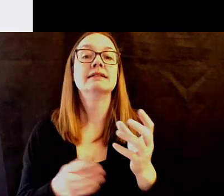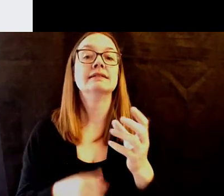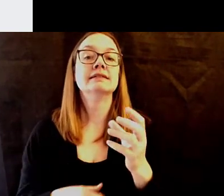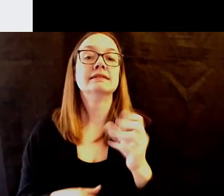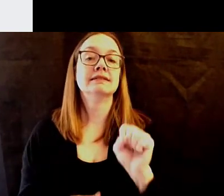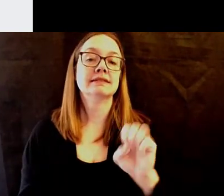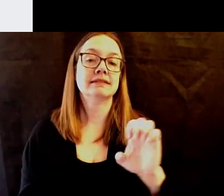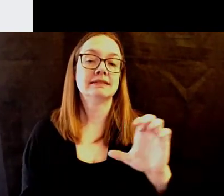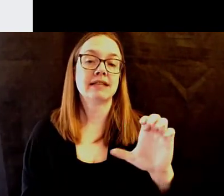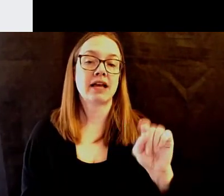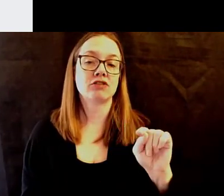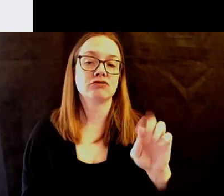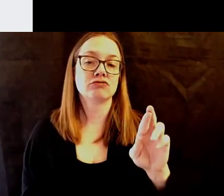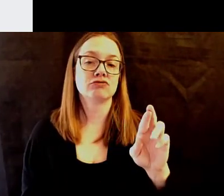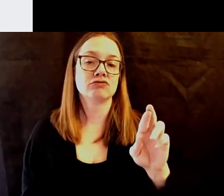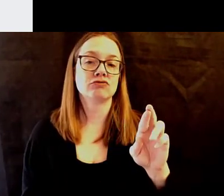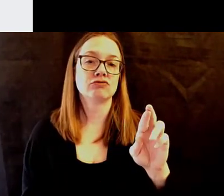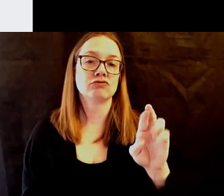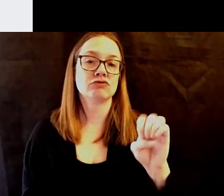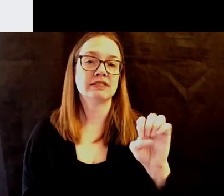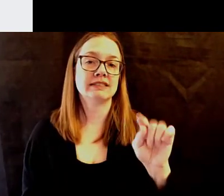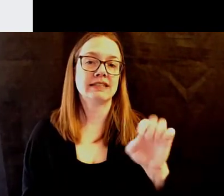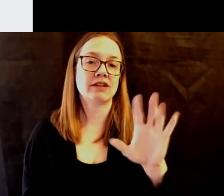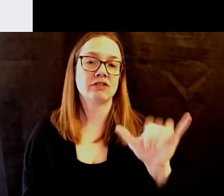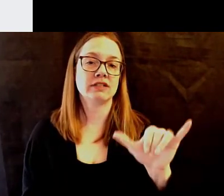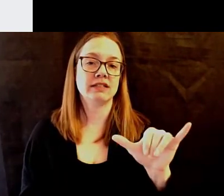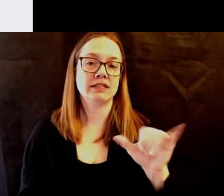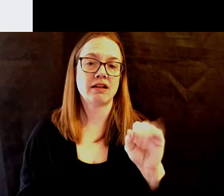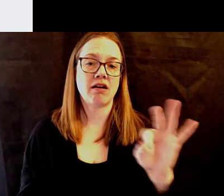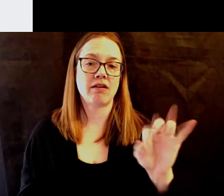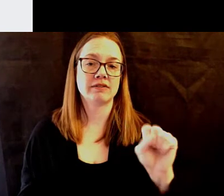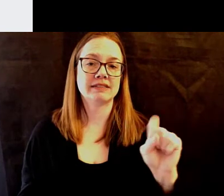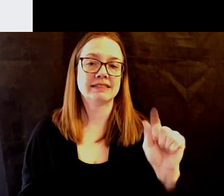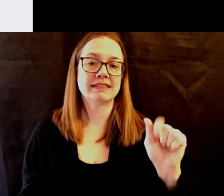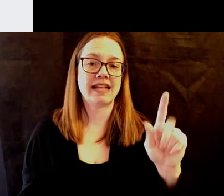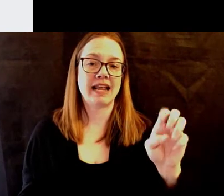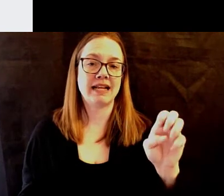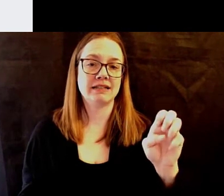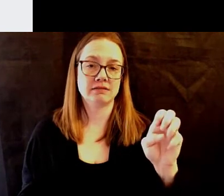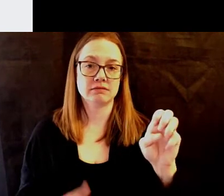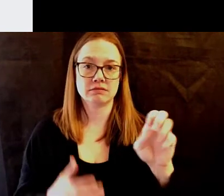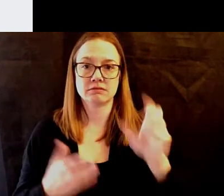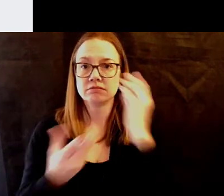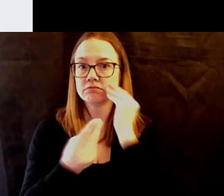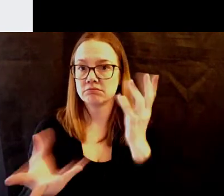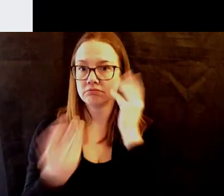that are going to be heard in the upcoming board meetings. You can sign up for those updates.